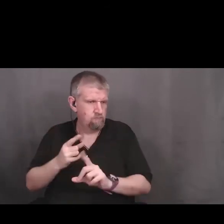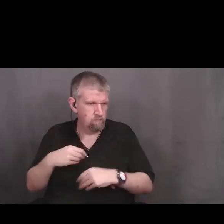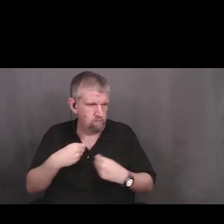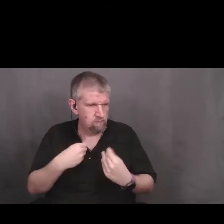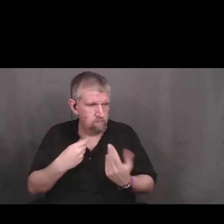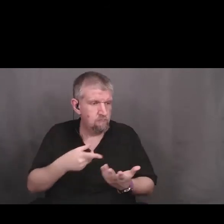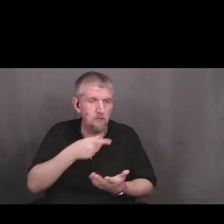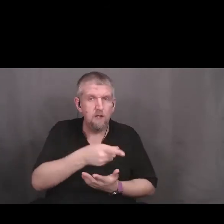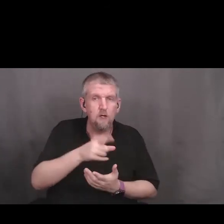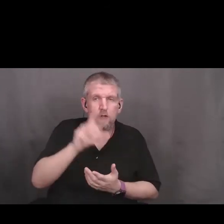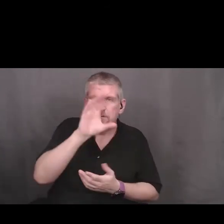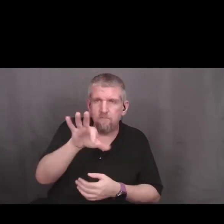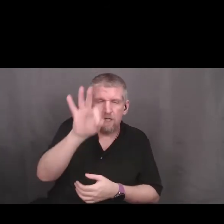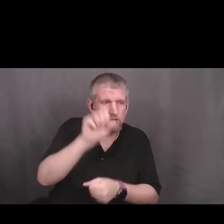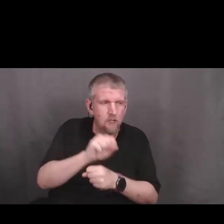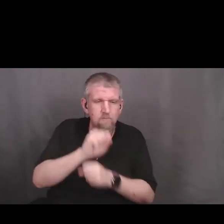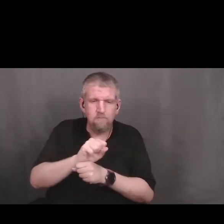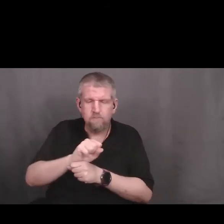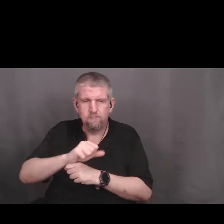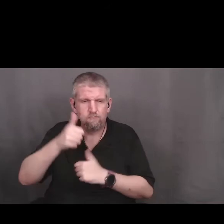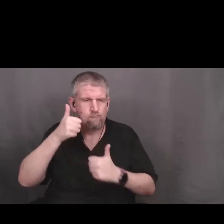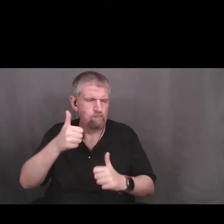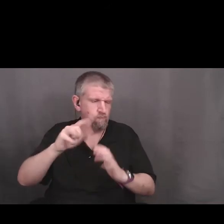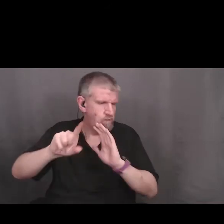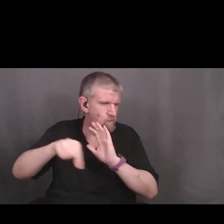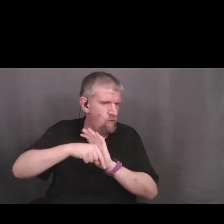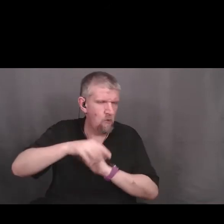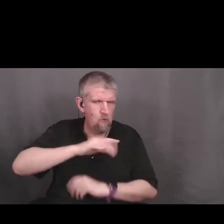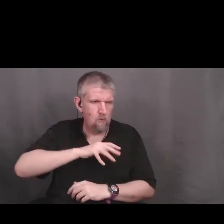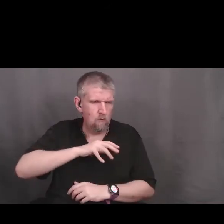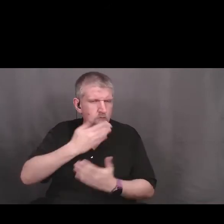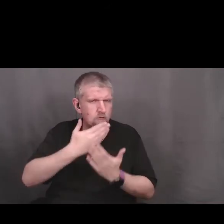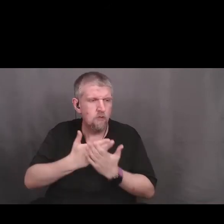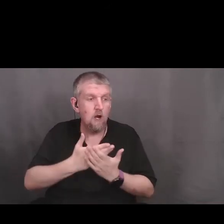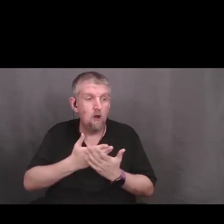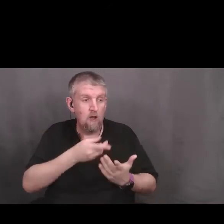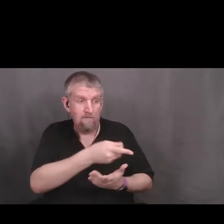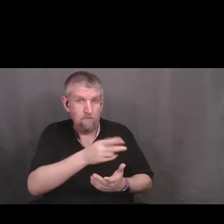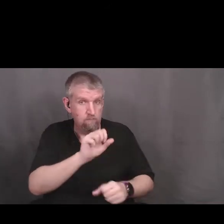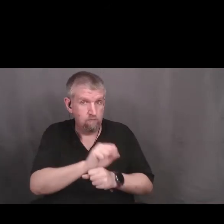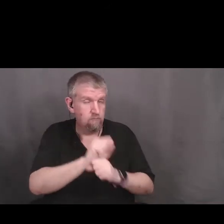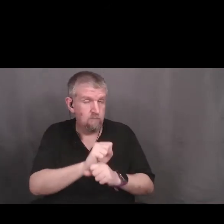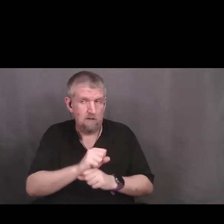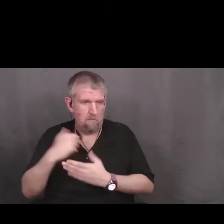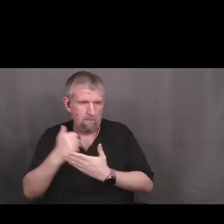high quality employment outcomes, receive services to advance in employment such as additional training